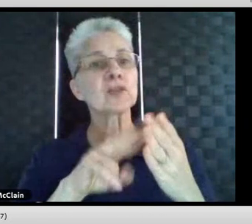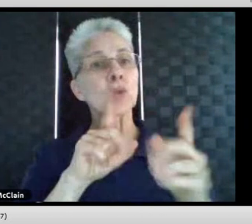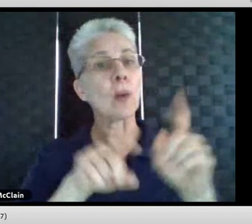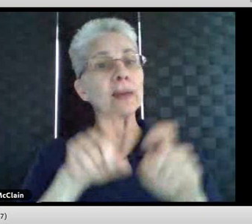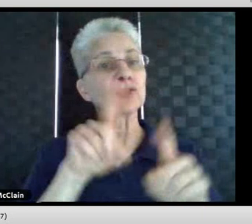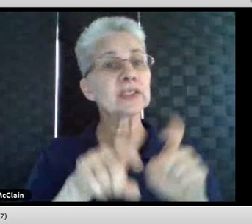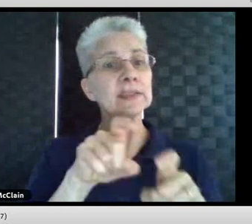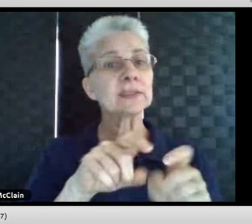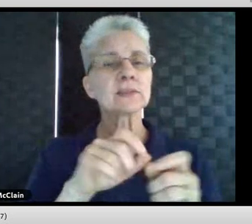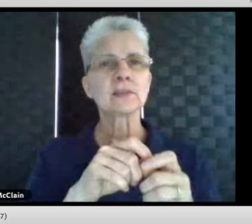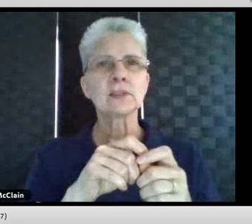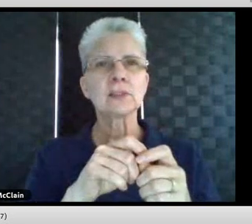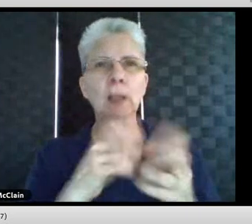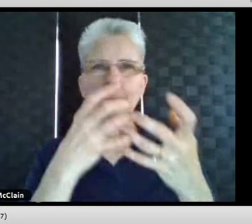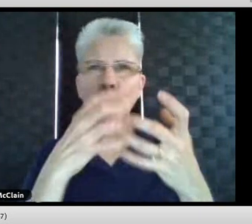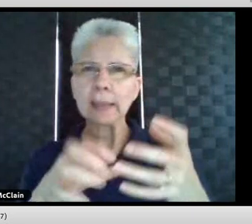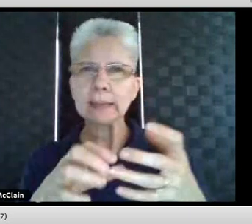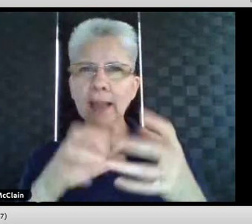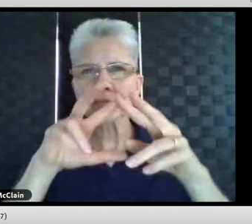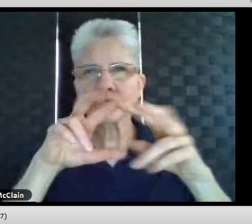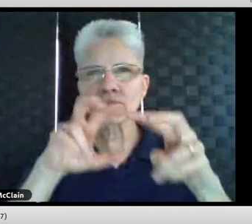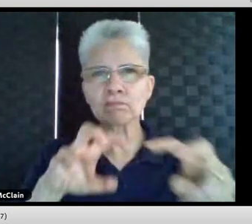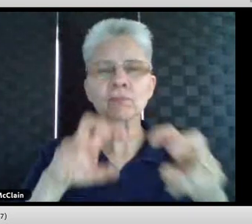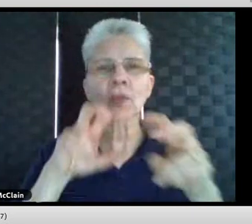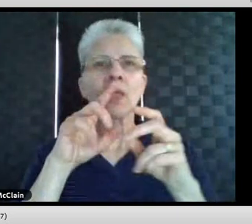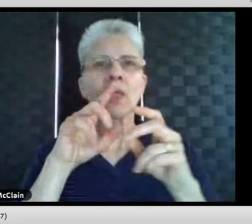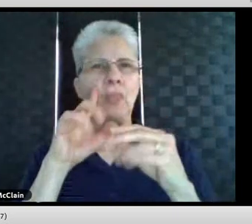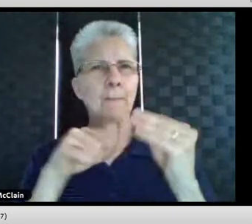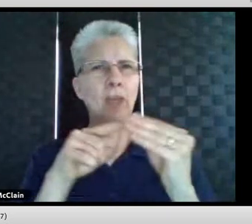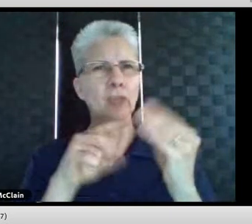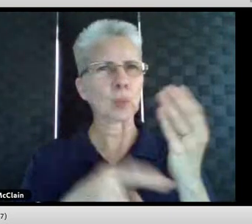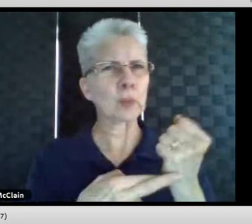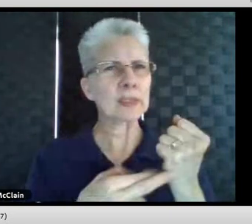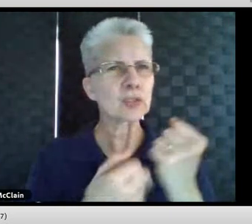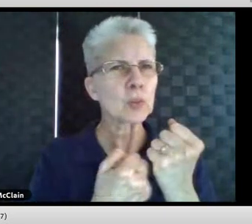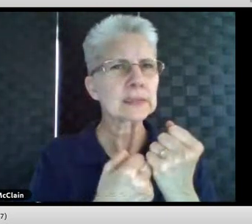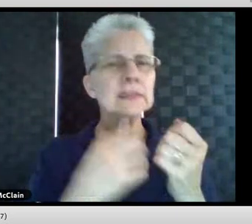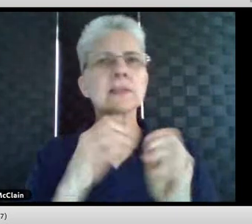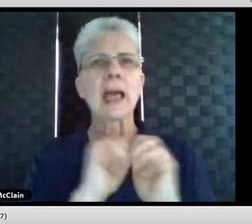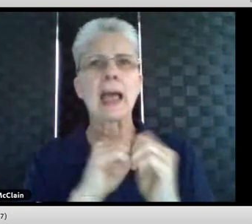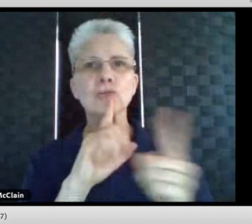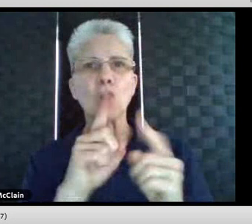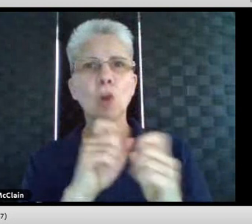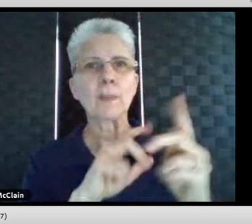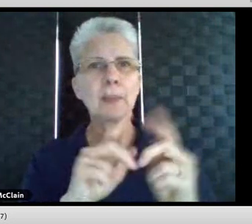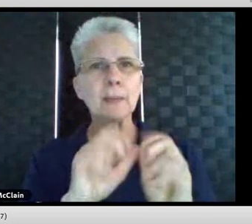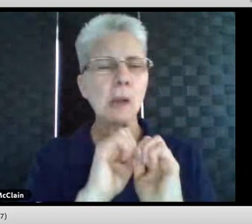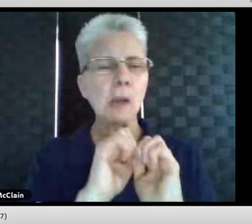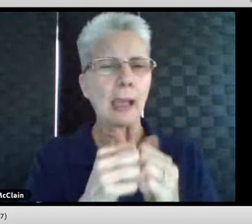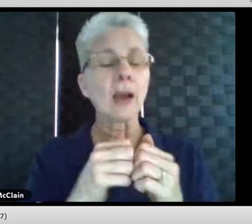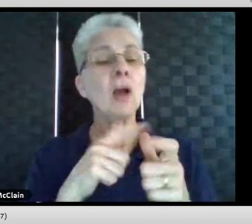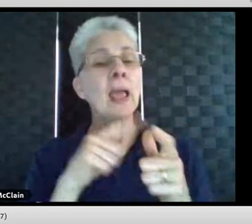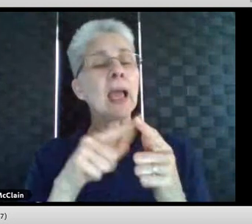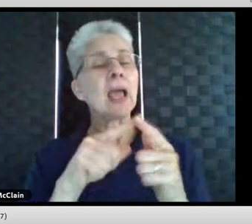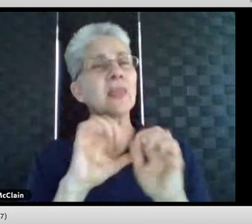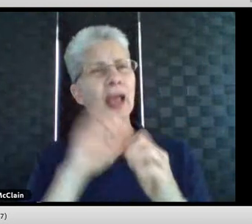break them down, think about the resources, you know, think about how to talk to people, and then how to evaluate resources.